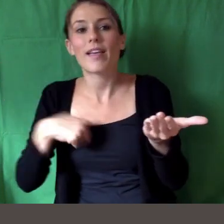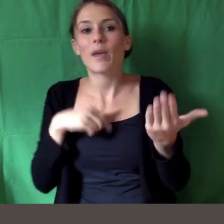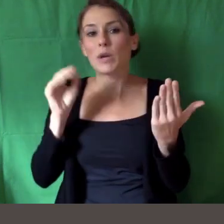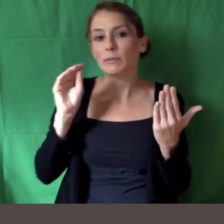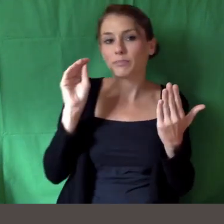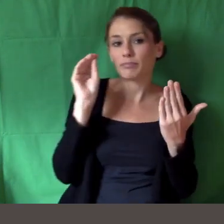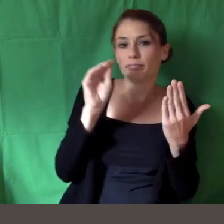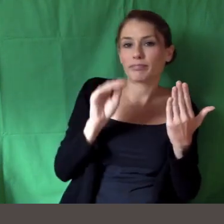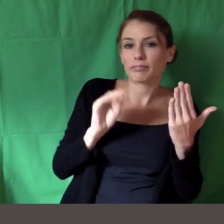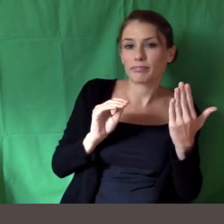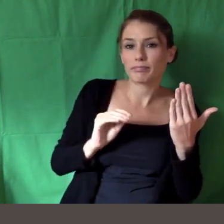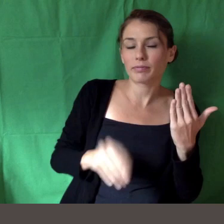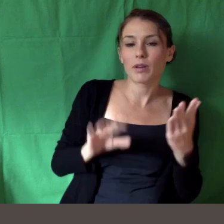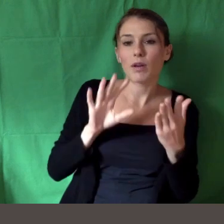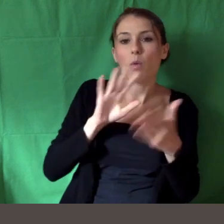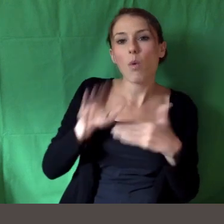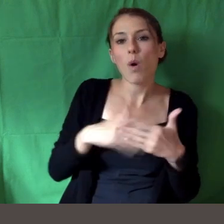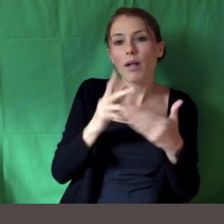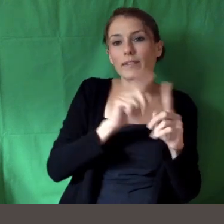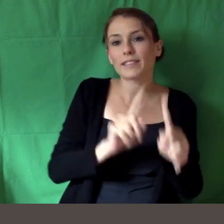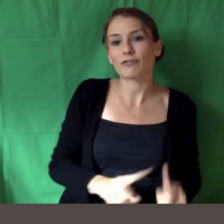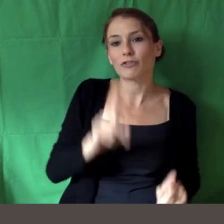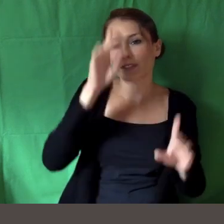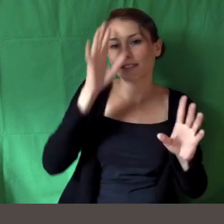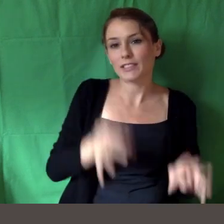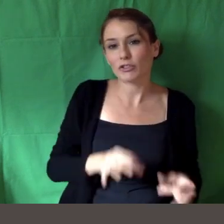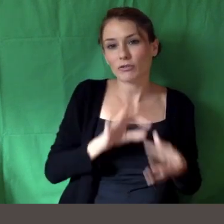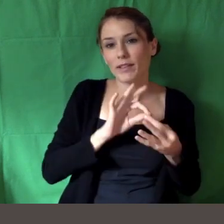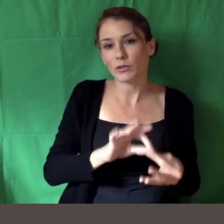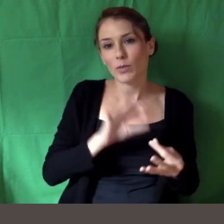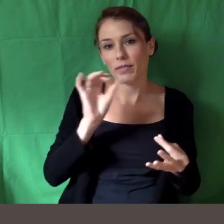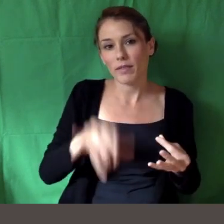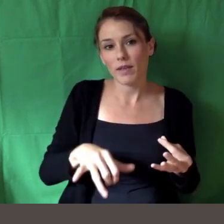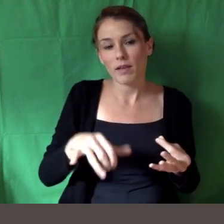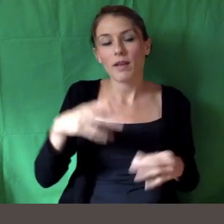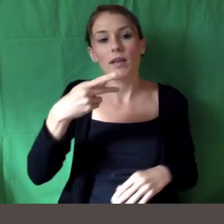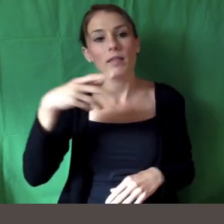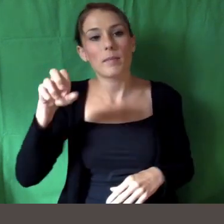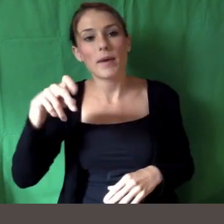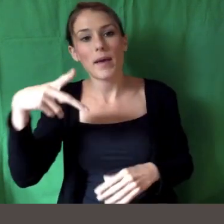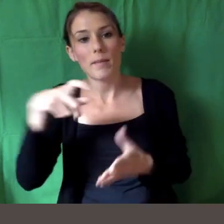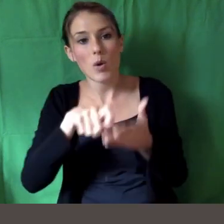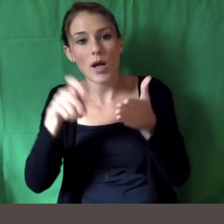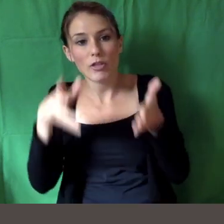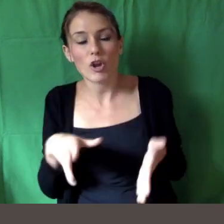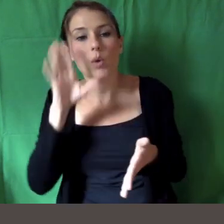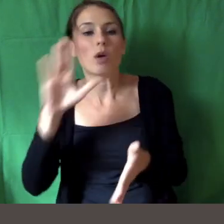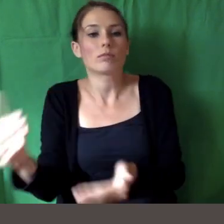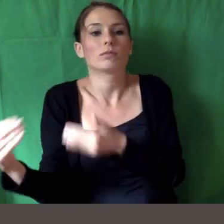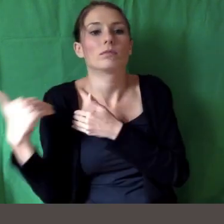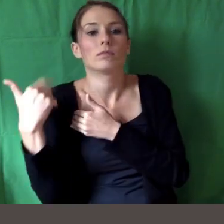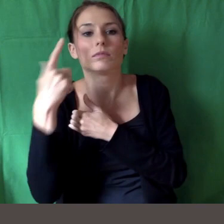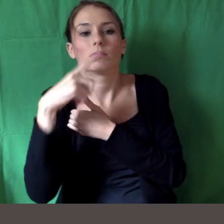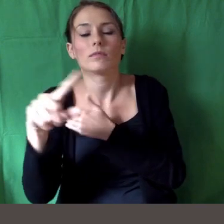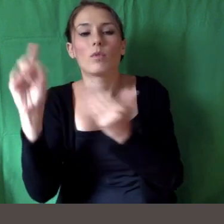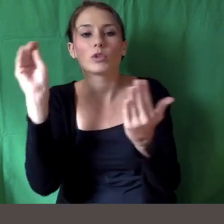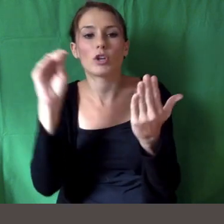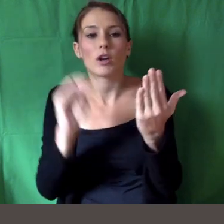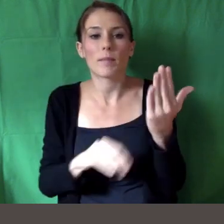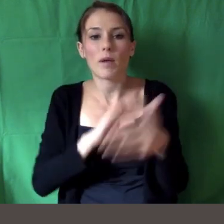decisions about this. Now as the PEP author, the PEP author will be responsible for documenting all of the